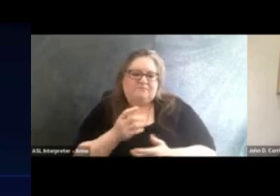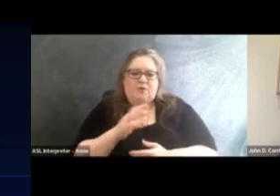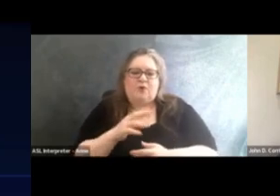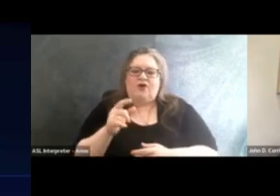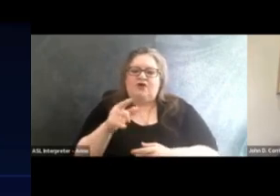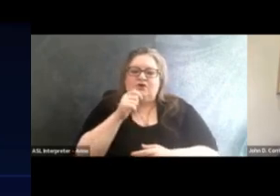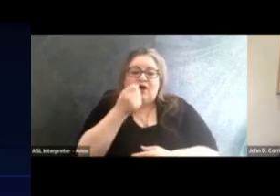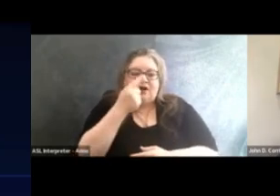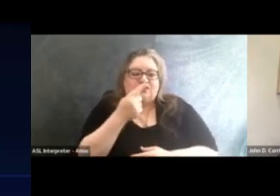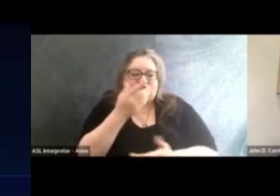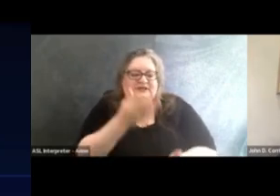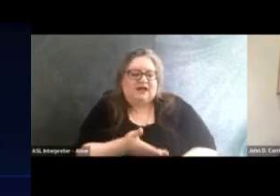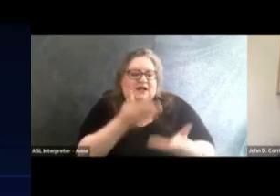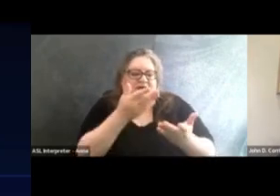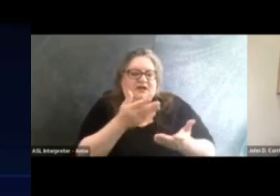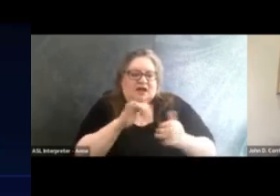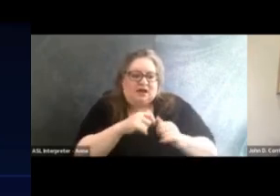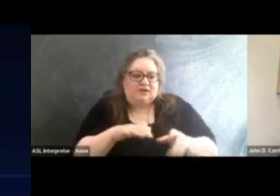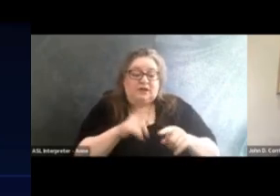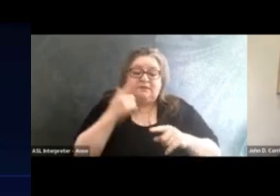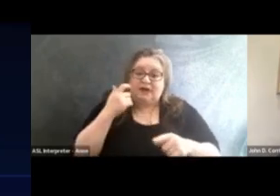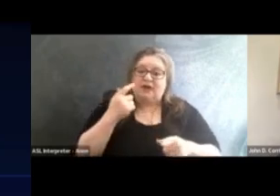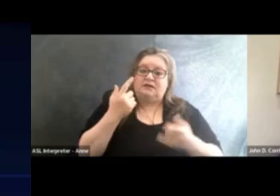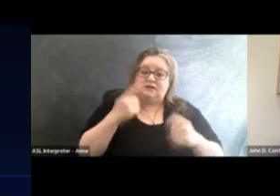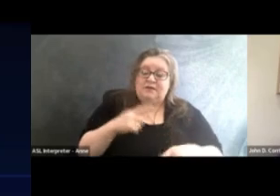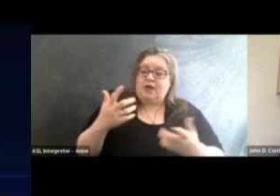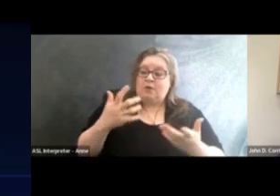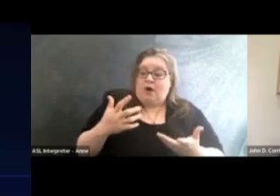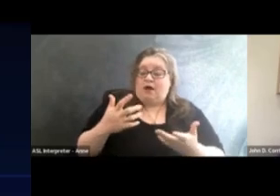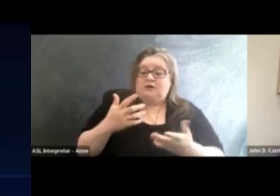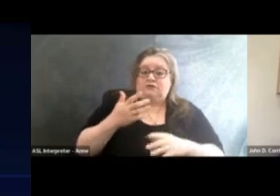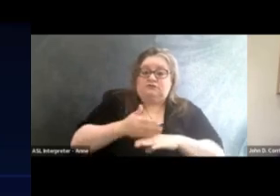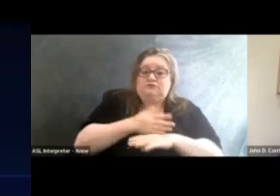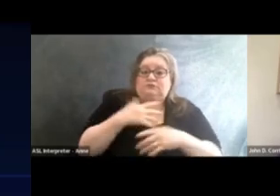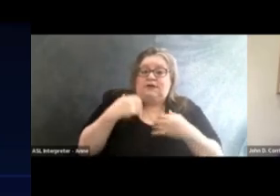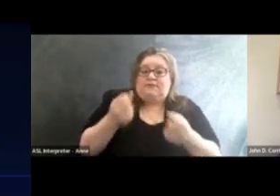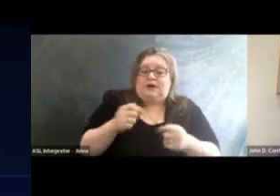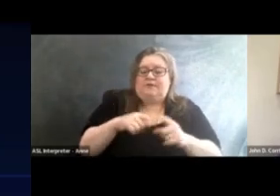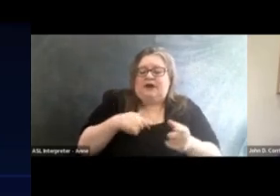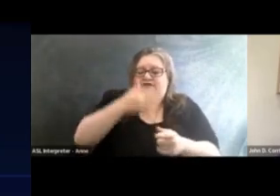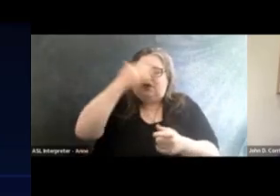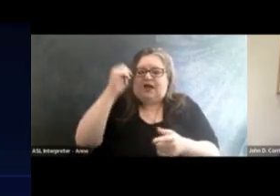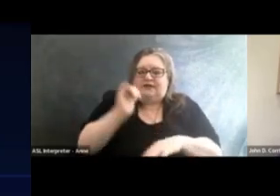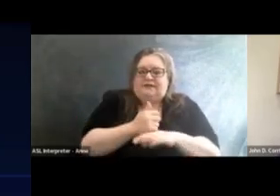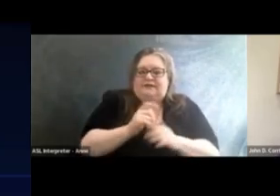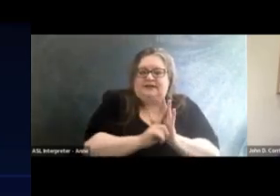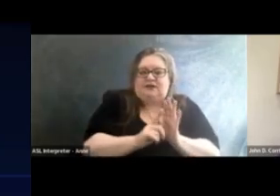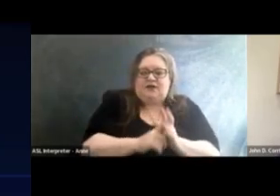they are, because, indeed, I do want to get better. I just forgot to set my alarm so camp versus won't and where we start